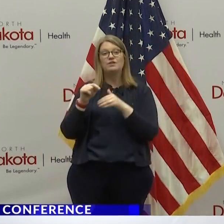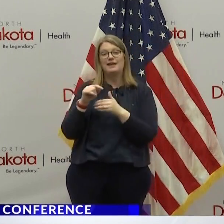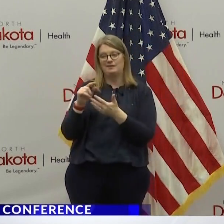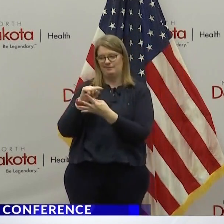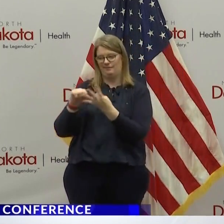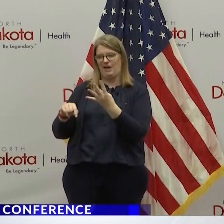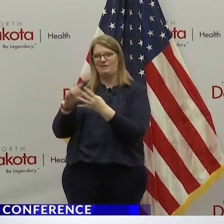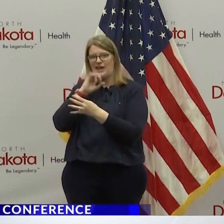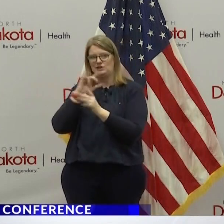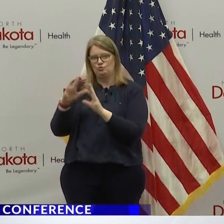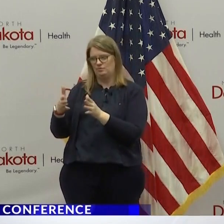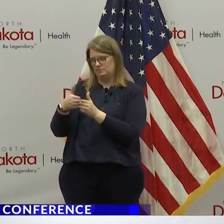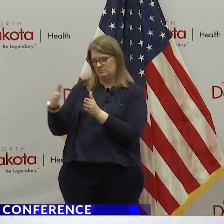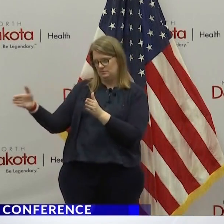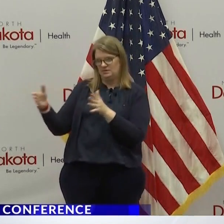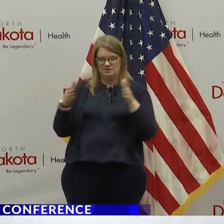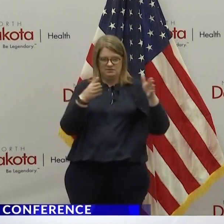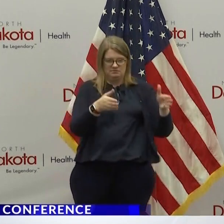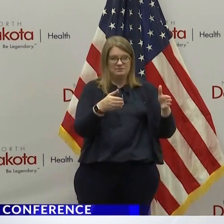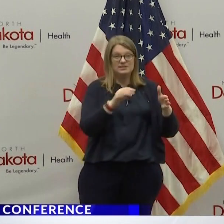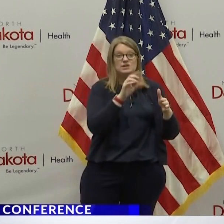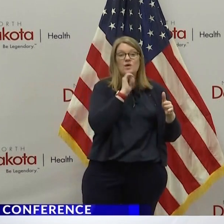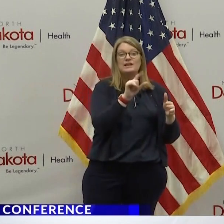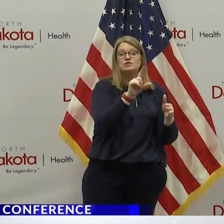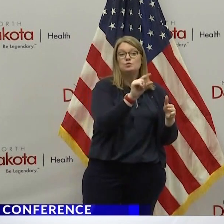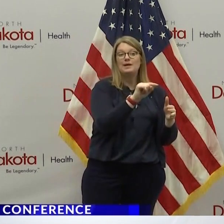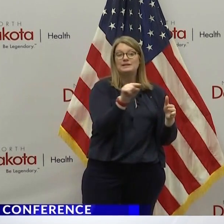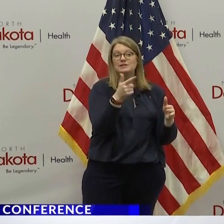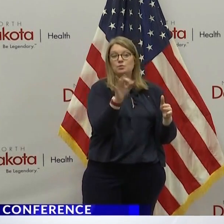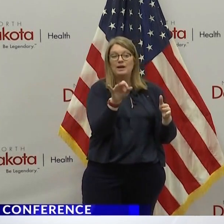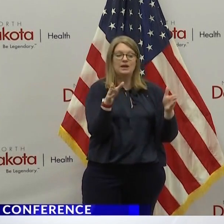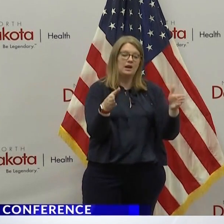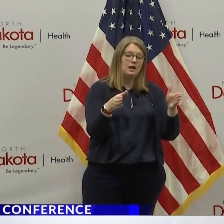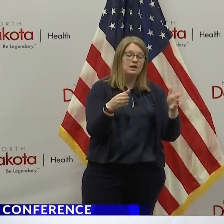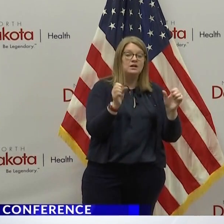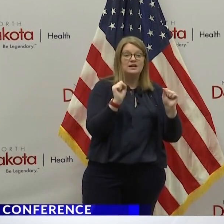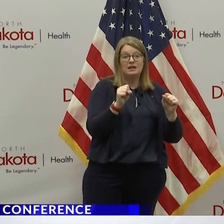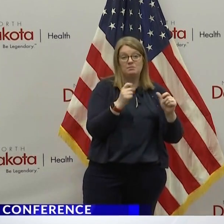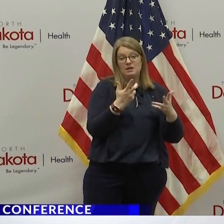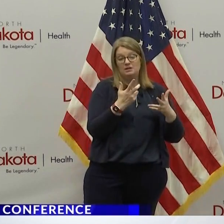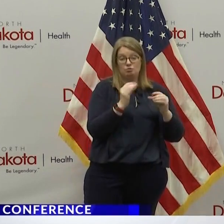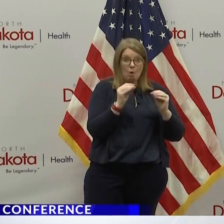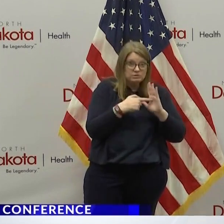THAN WE DO OF THOSE OVER 60, 70 AND 80 IN TOTAL. WHICH TOTALS 14,000 FOR THOSE